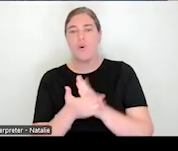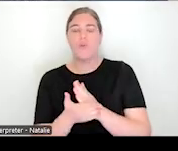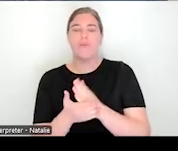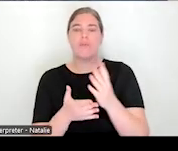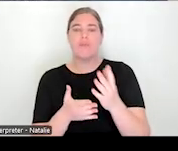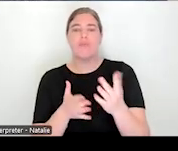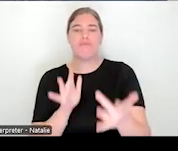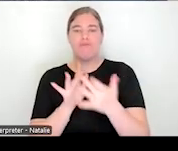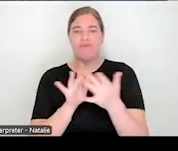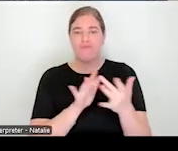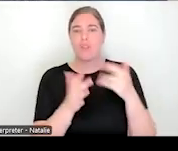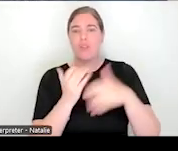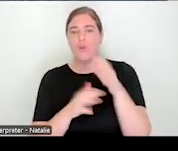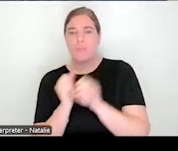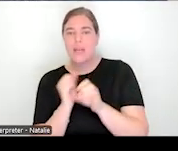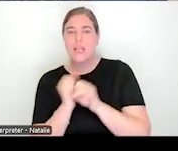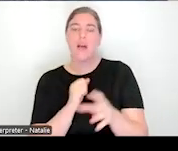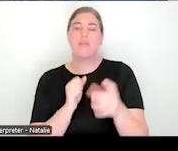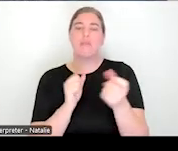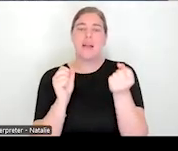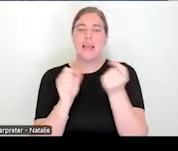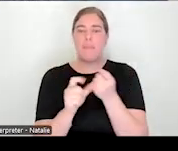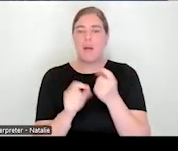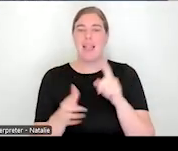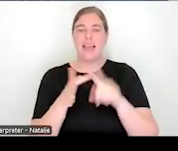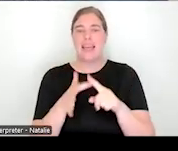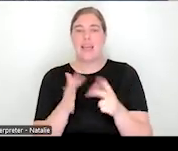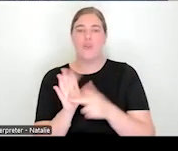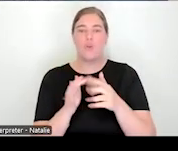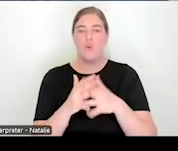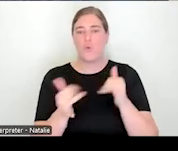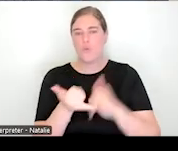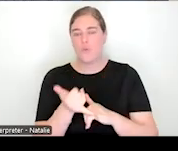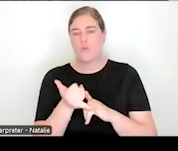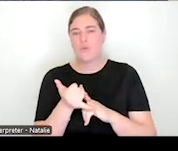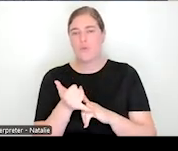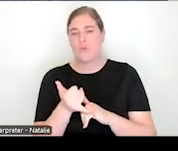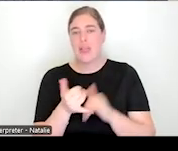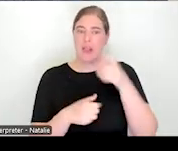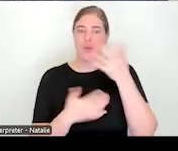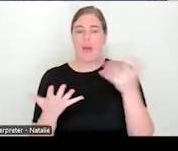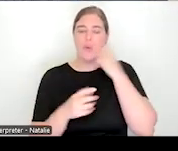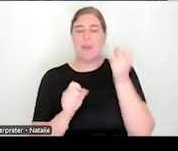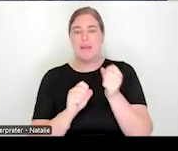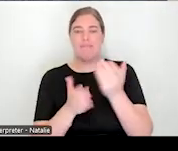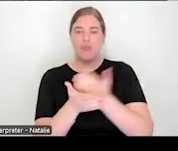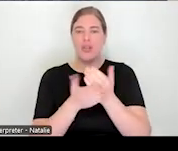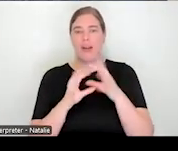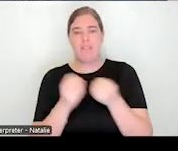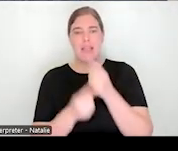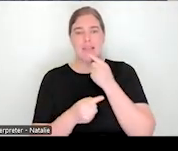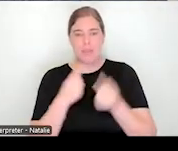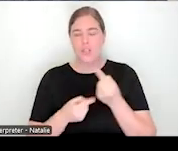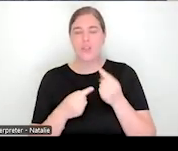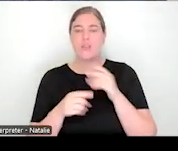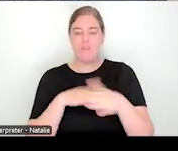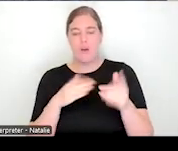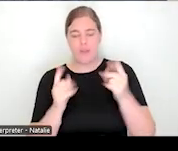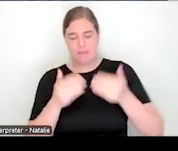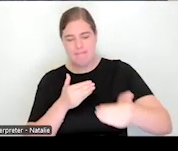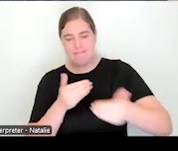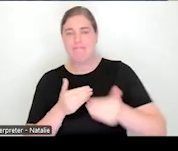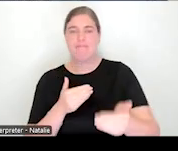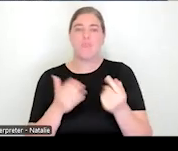networks and e-newsletter that is where we will be sharing our upcoming opportunities. And if you